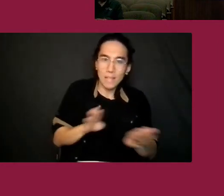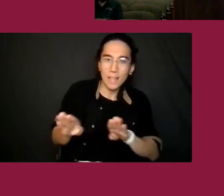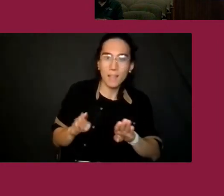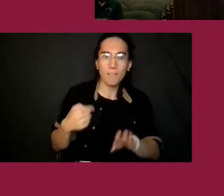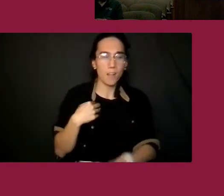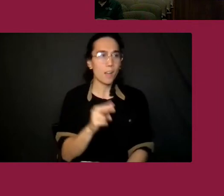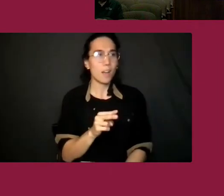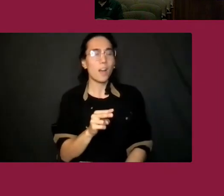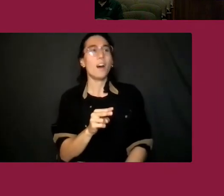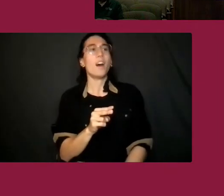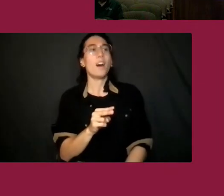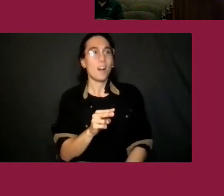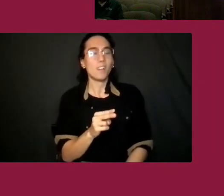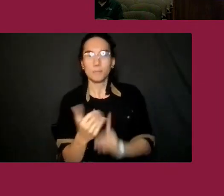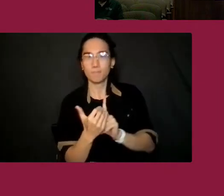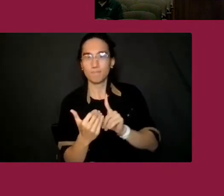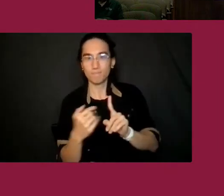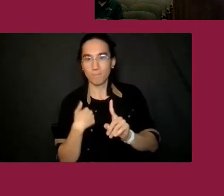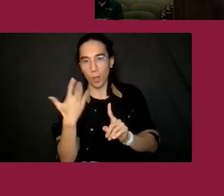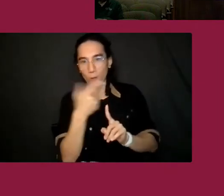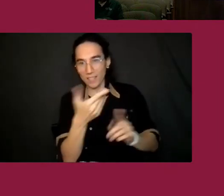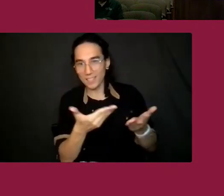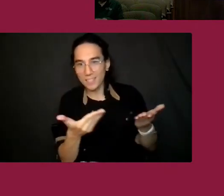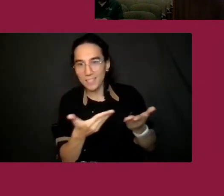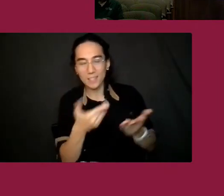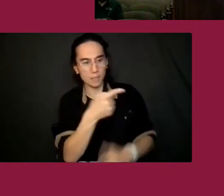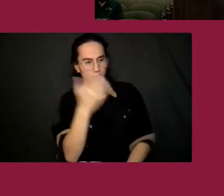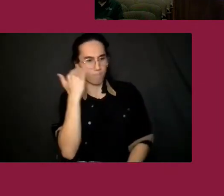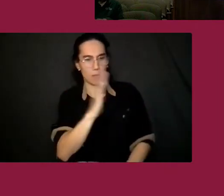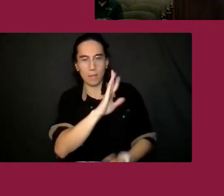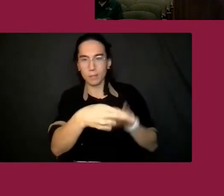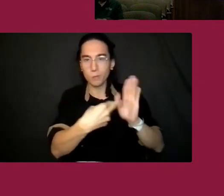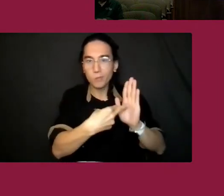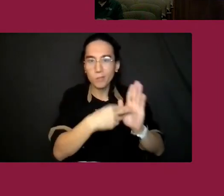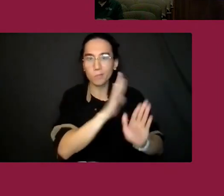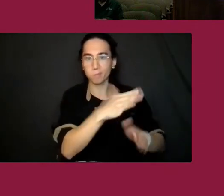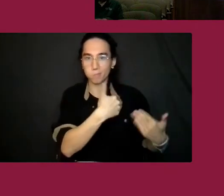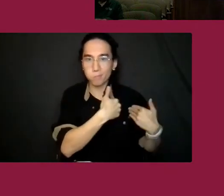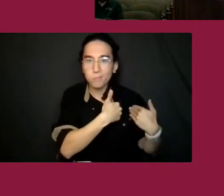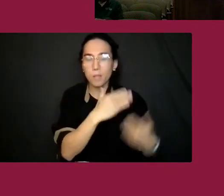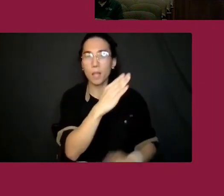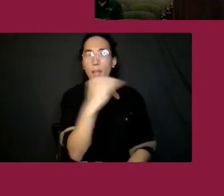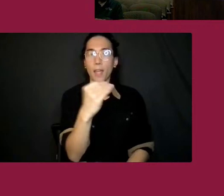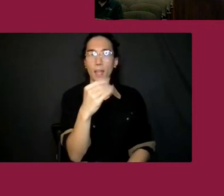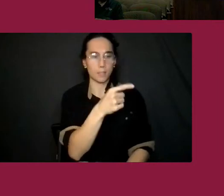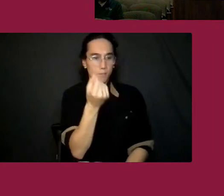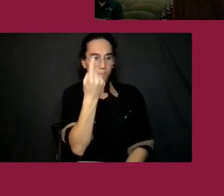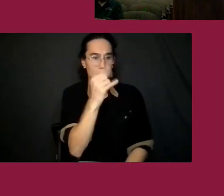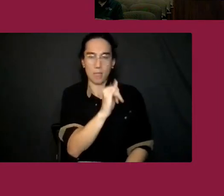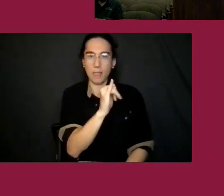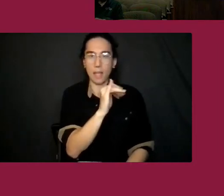He understood his role and recognized the fact that it was the public constituents that he was here to serve.